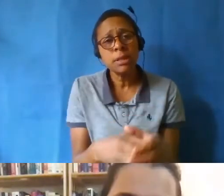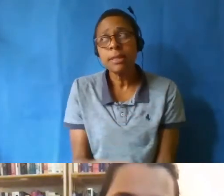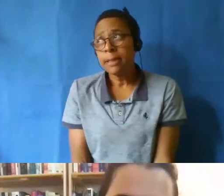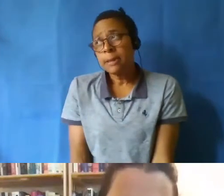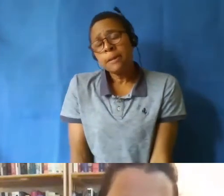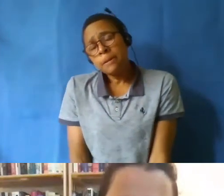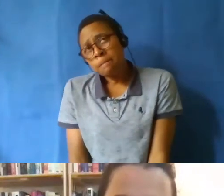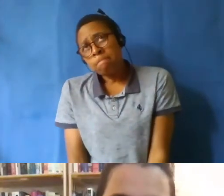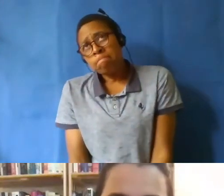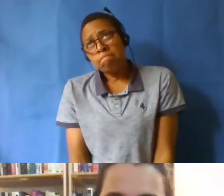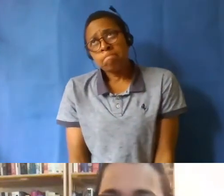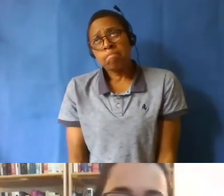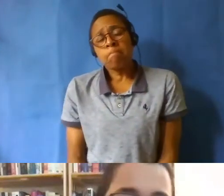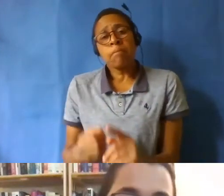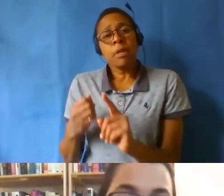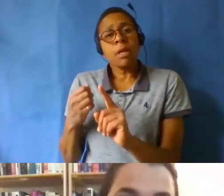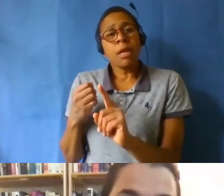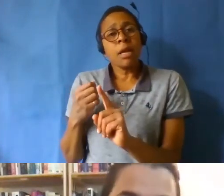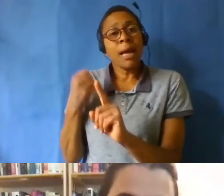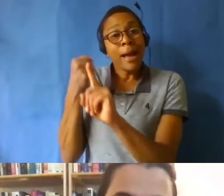activists and survivors aren't even sort of legible to the framework of